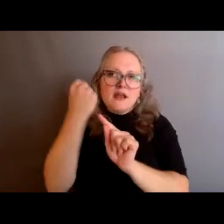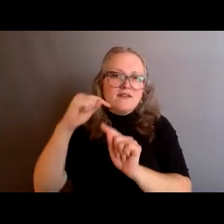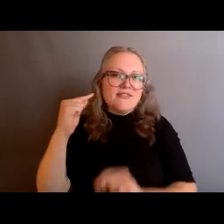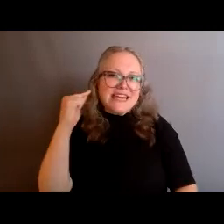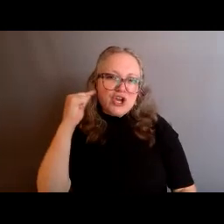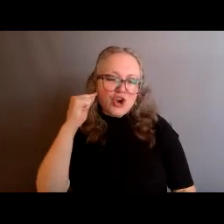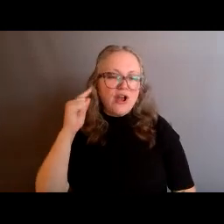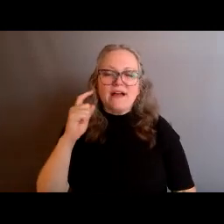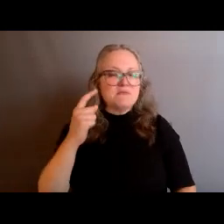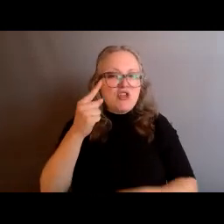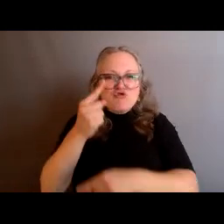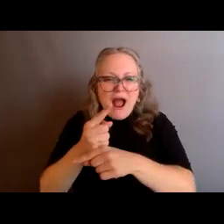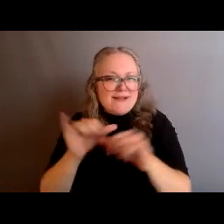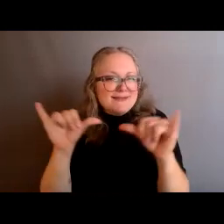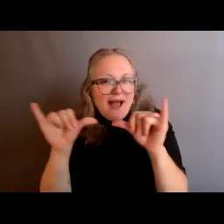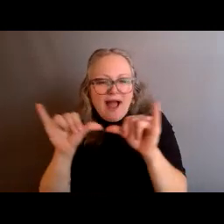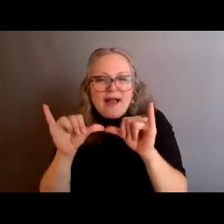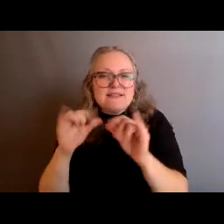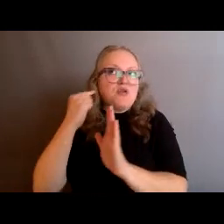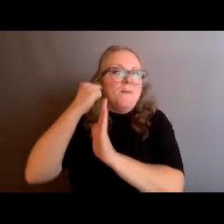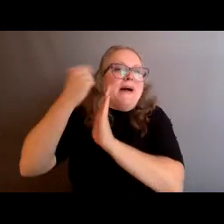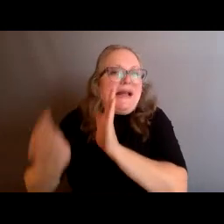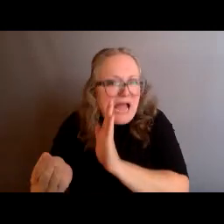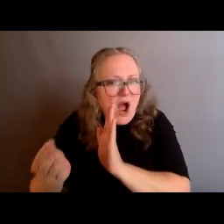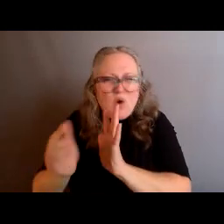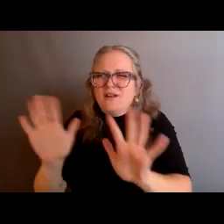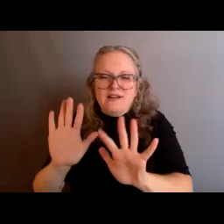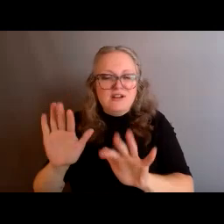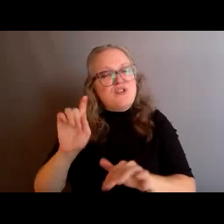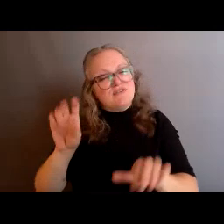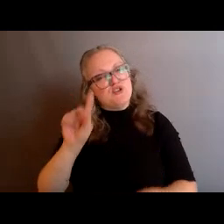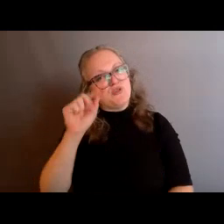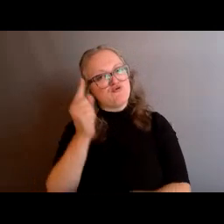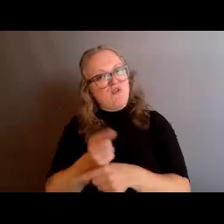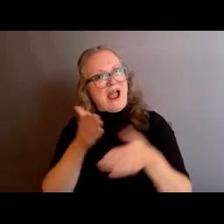They back out on people. You just got to do so many things, right? And they be kept clean.